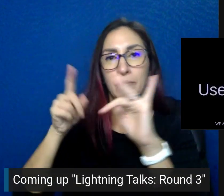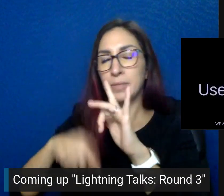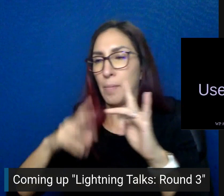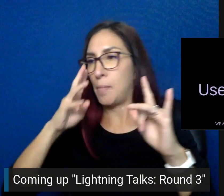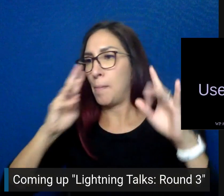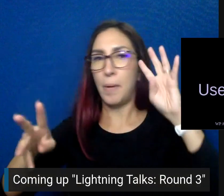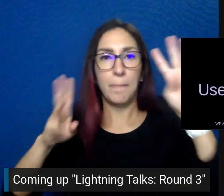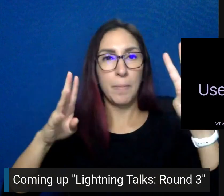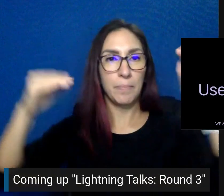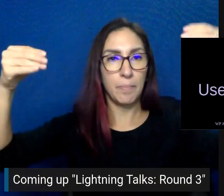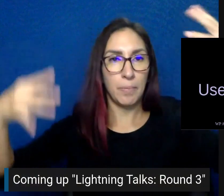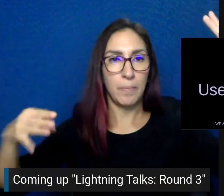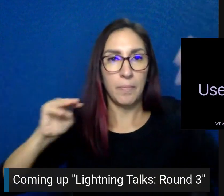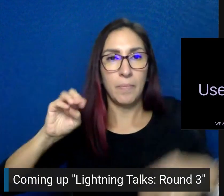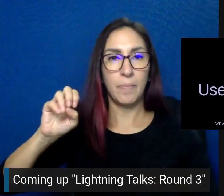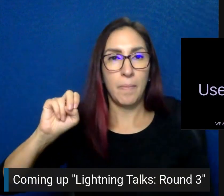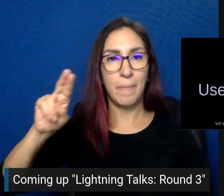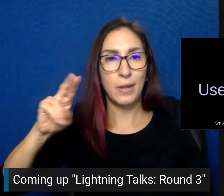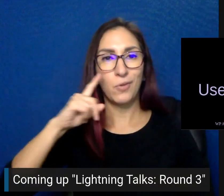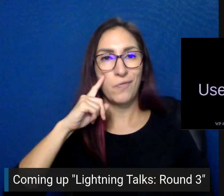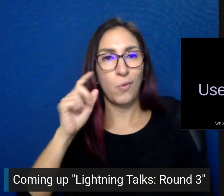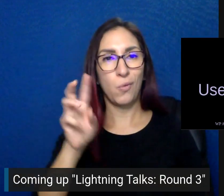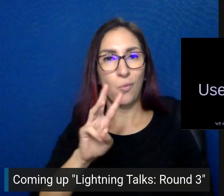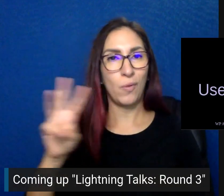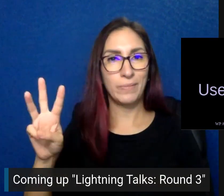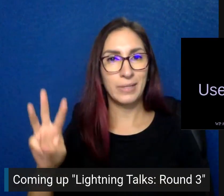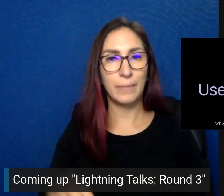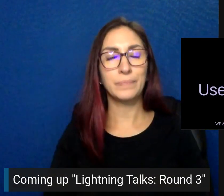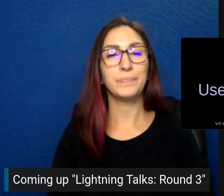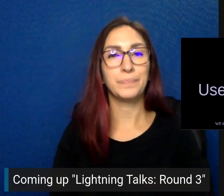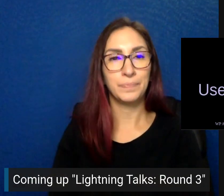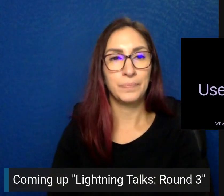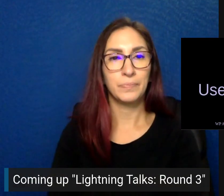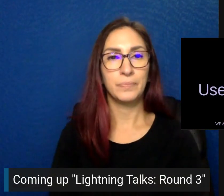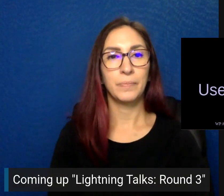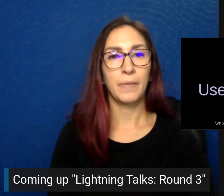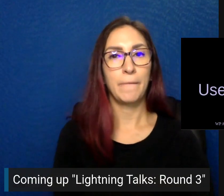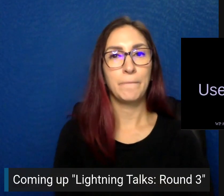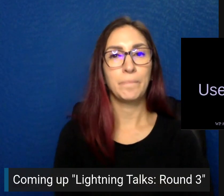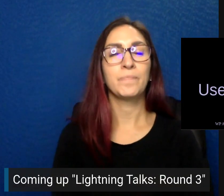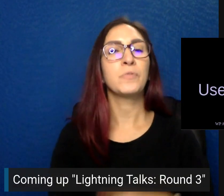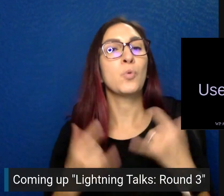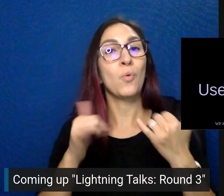Now that it's your theme, you want to start thinking about headings and paragraphs.